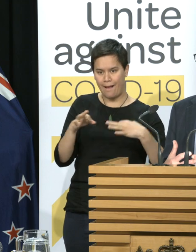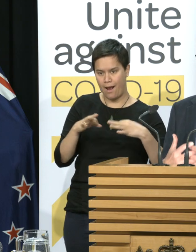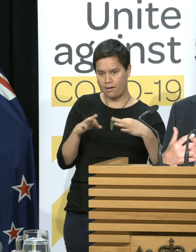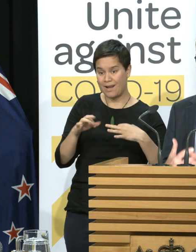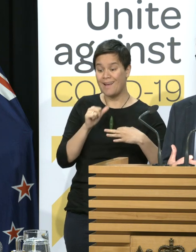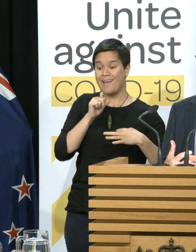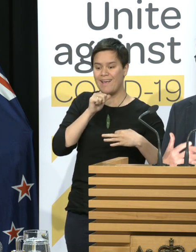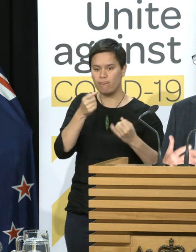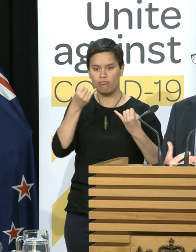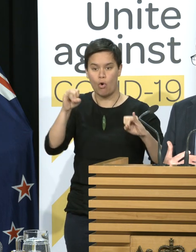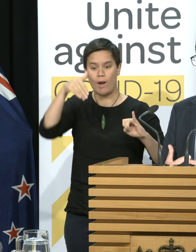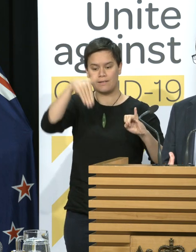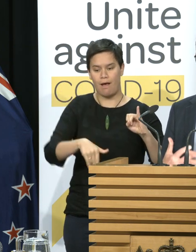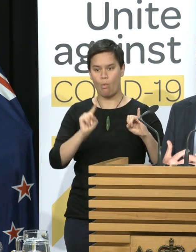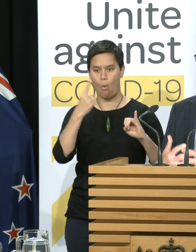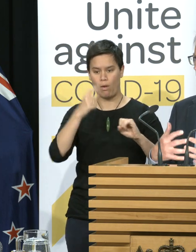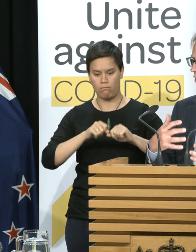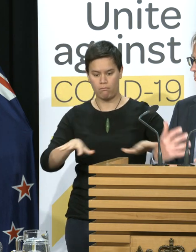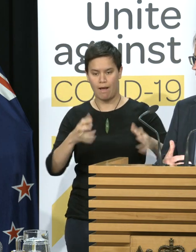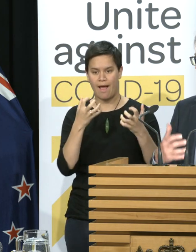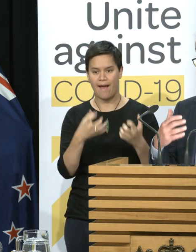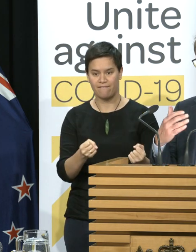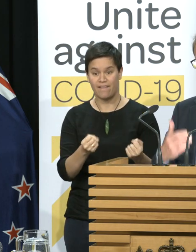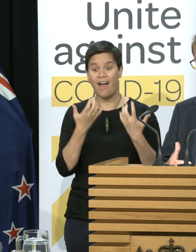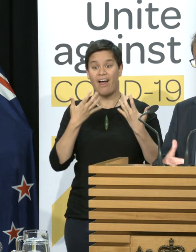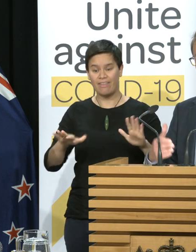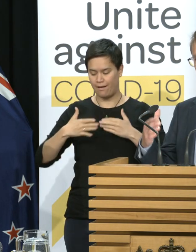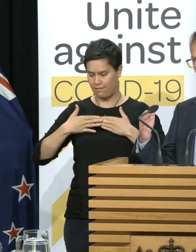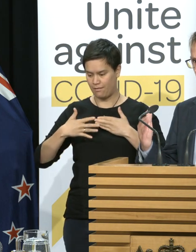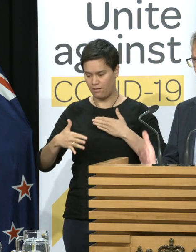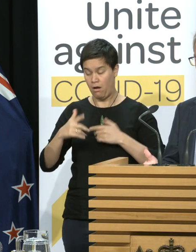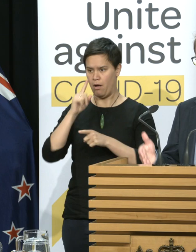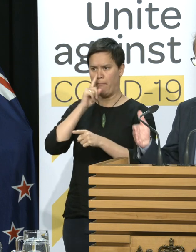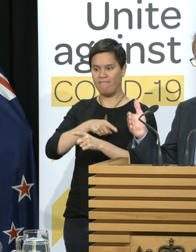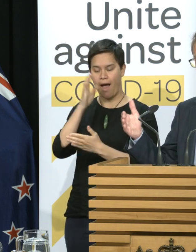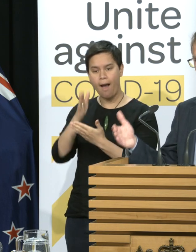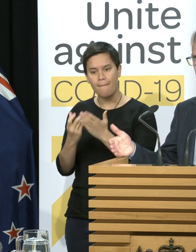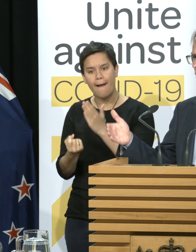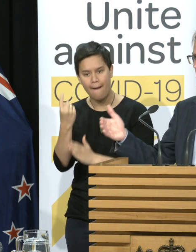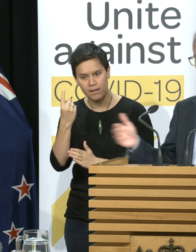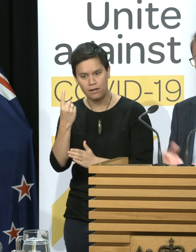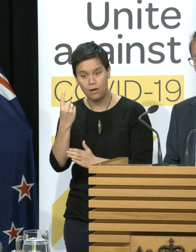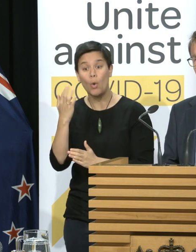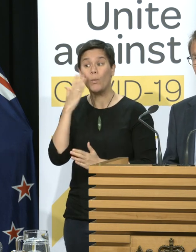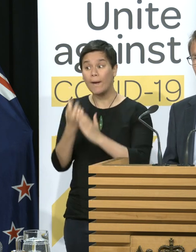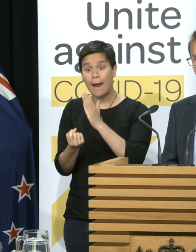And we were able to, through appropriate use of alert levels and through contact tracing, and follow up and isolation,